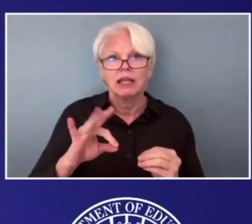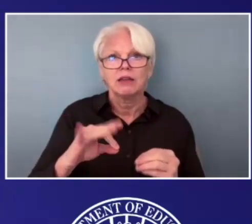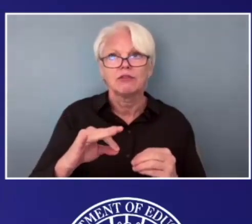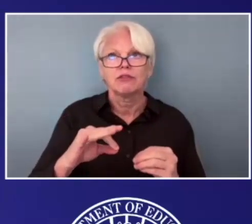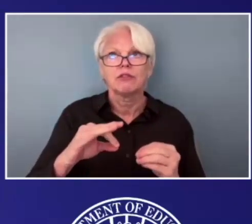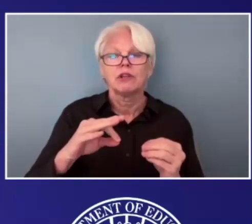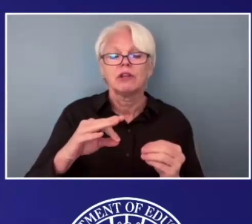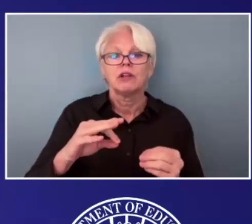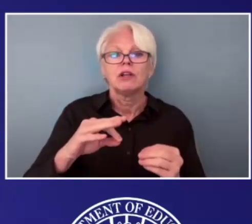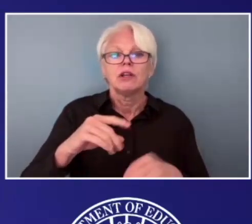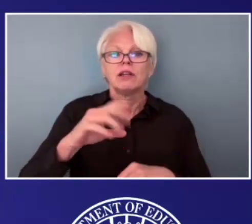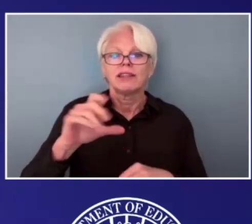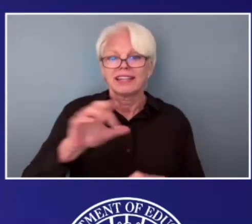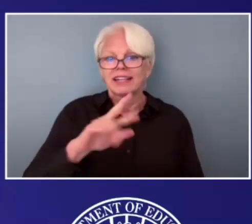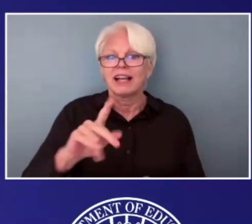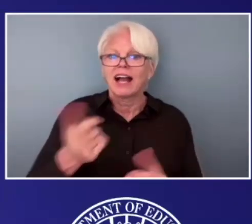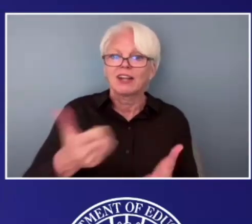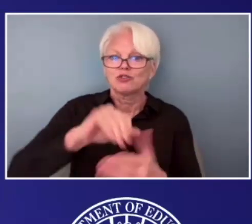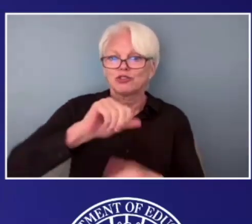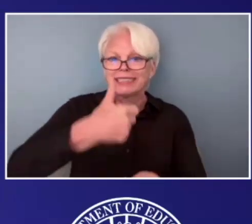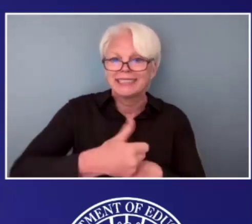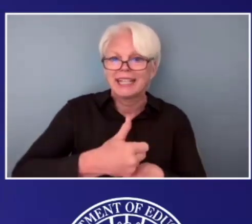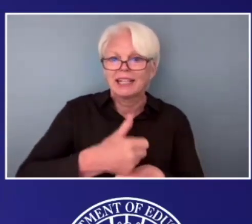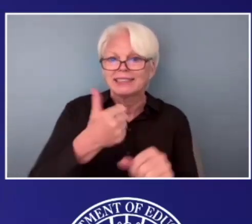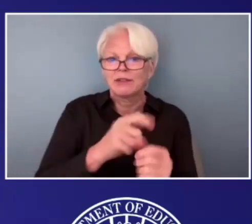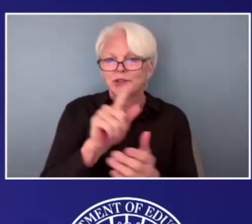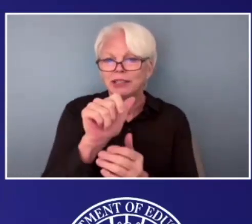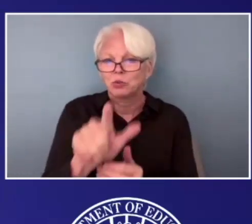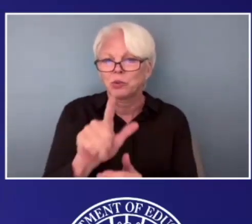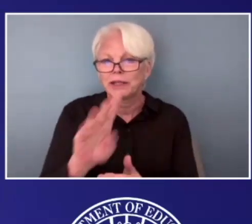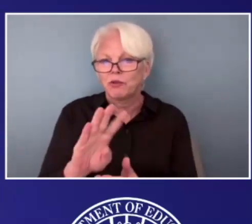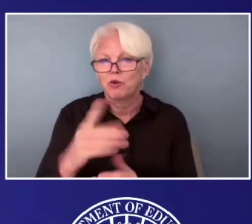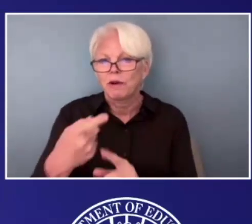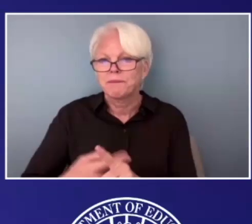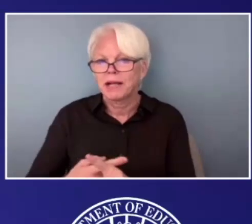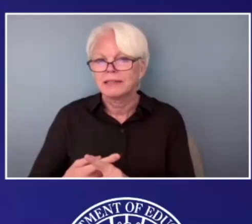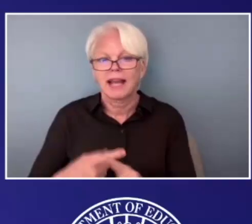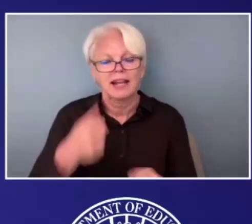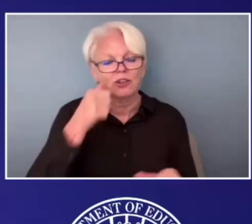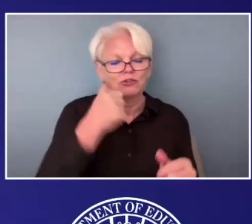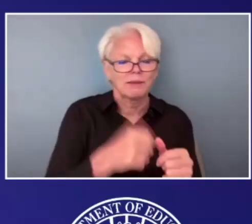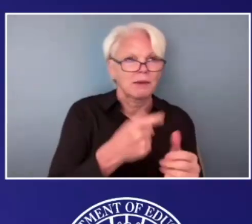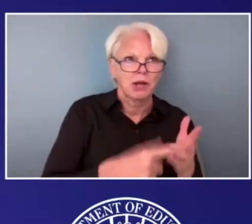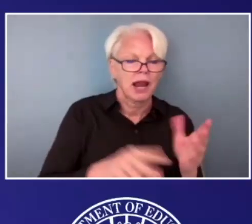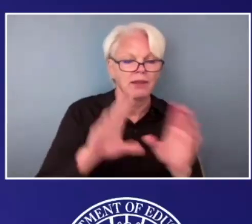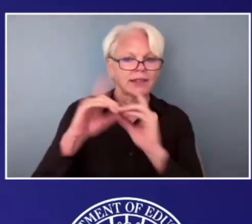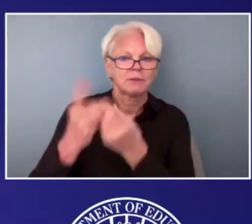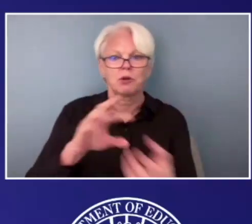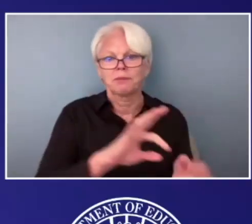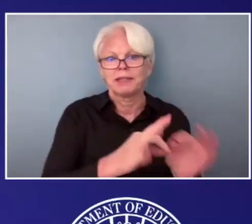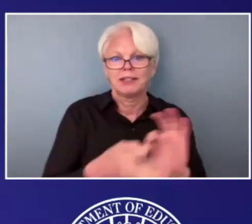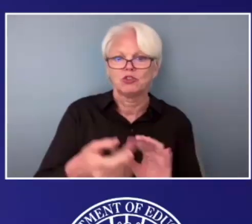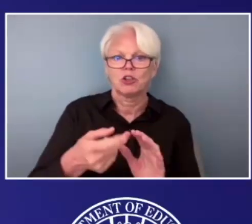rolling basis, and I don't remember what the Department's interpretation there was. _MR. HOLT Alex: If there was a three-year limit, you mean?